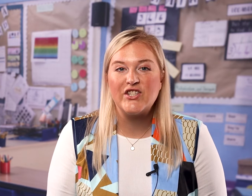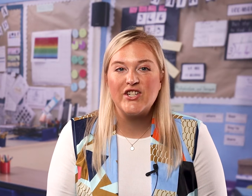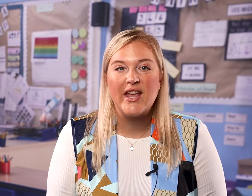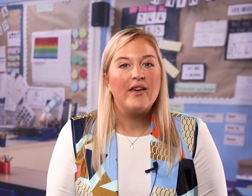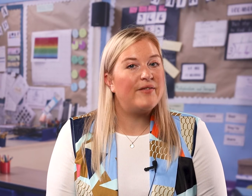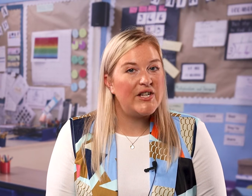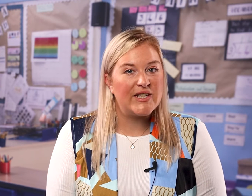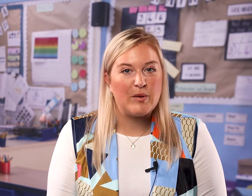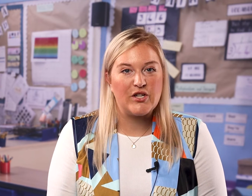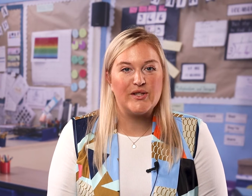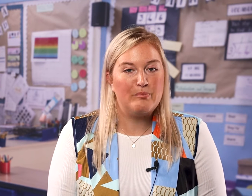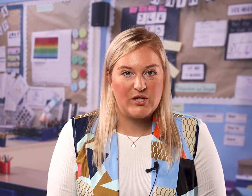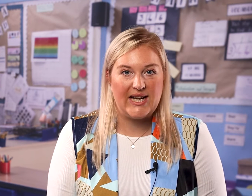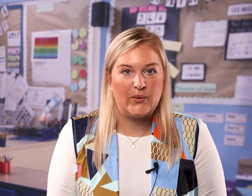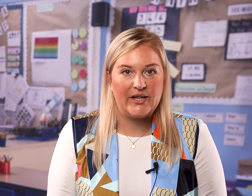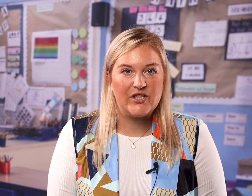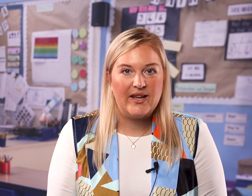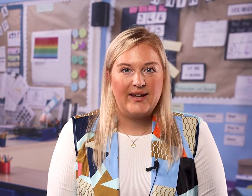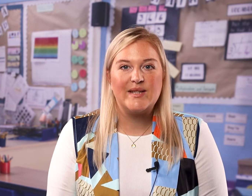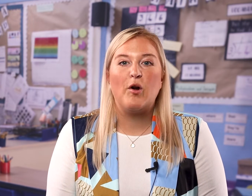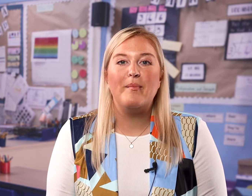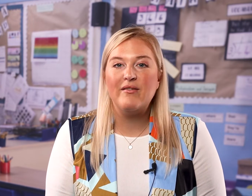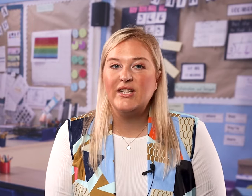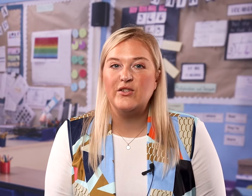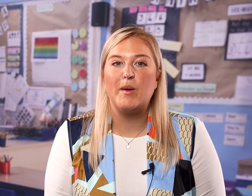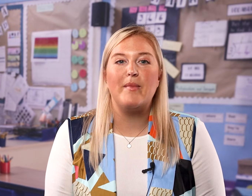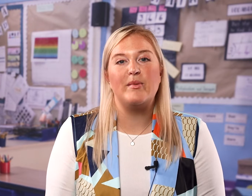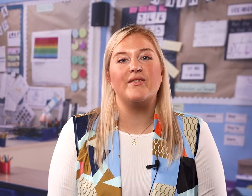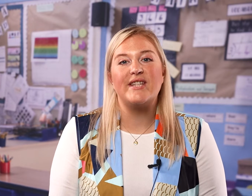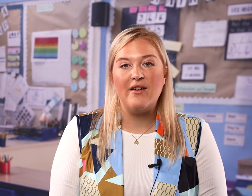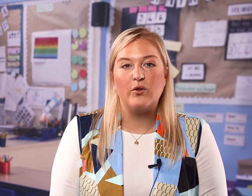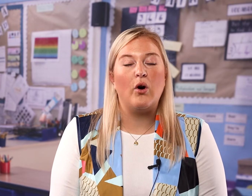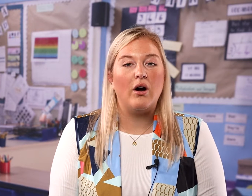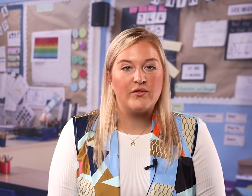gestures facial expressions and body language. It is primarily used by members of the deaf or hard